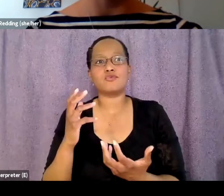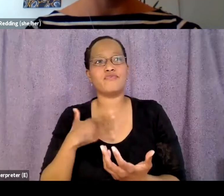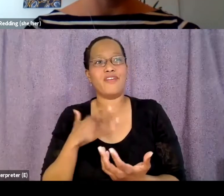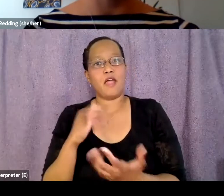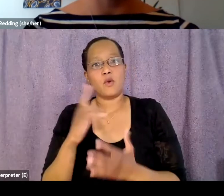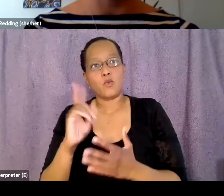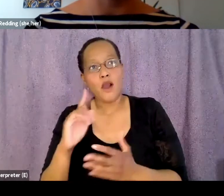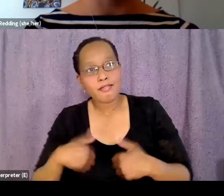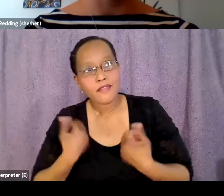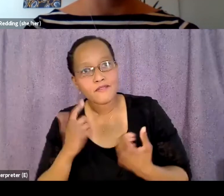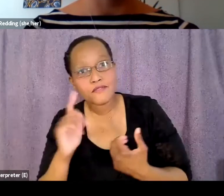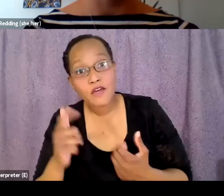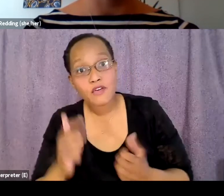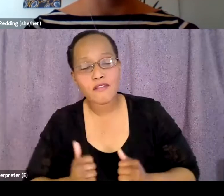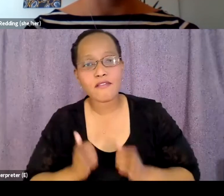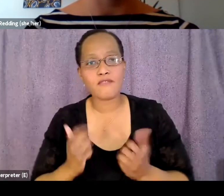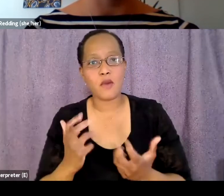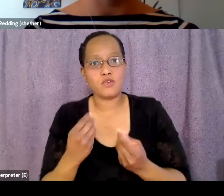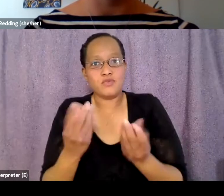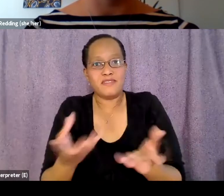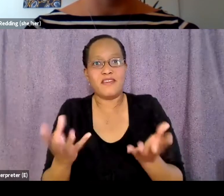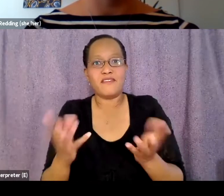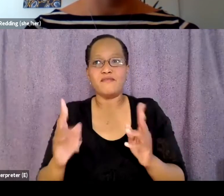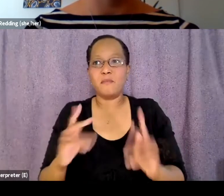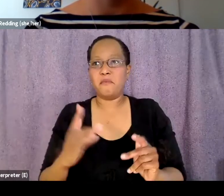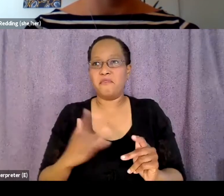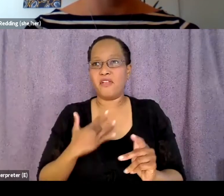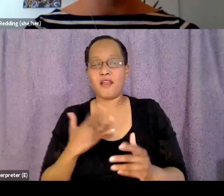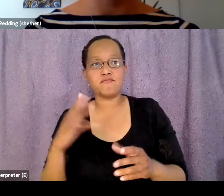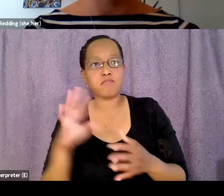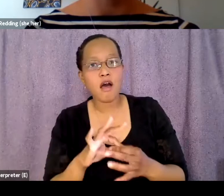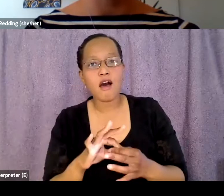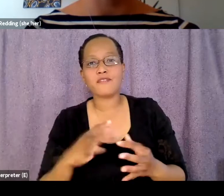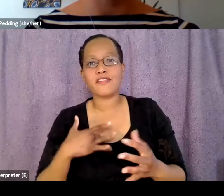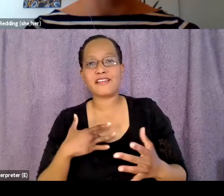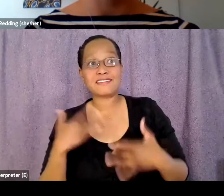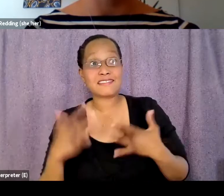Keah Brown: And that feeling of excitement that pop culture has always given me but I